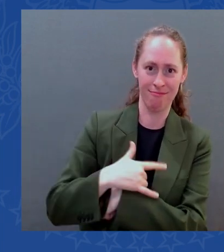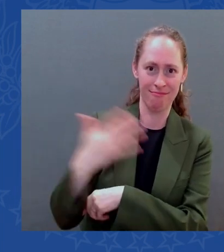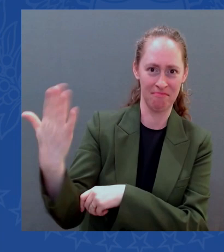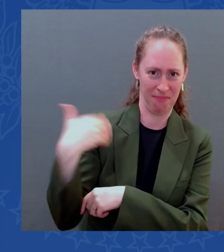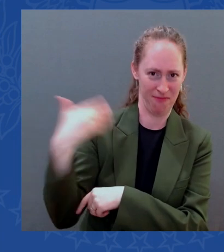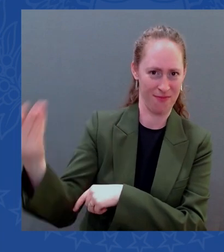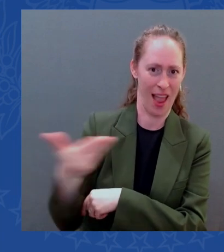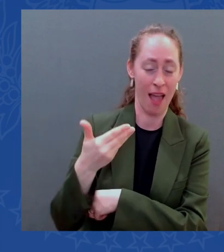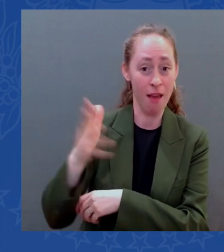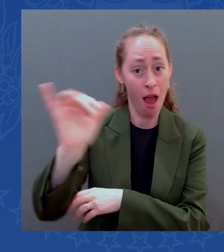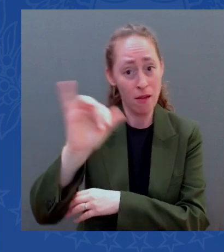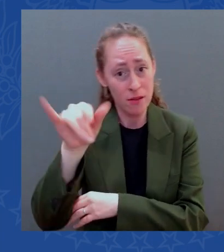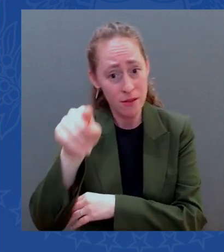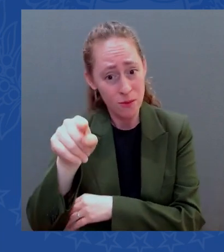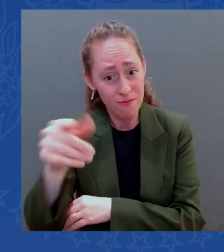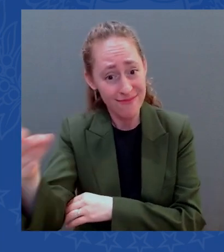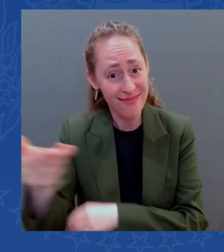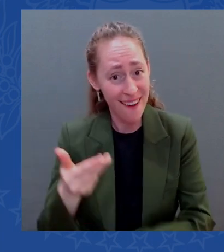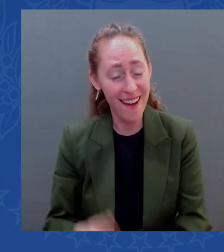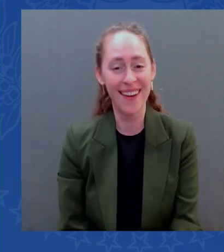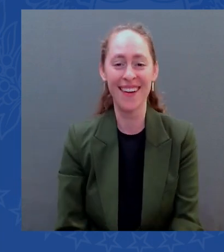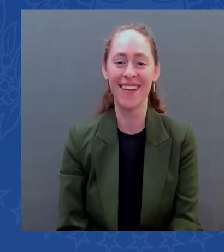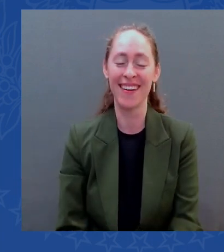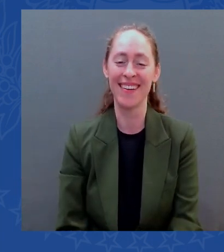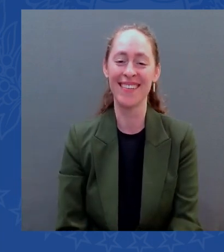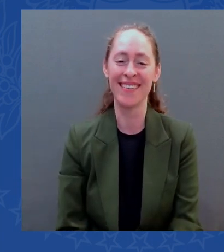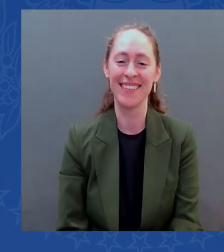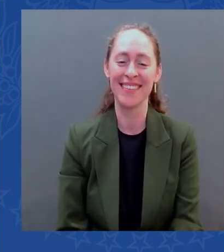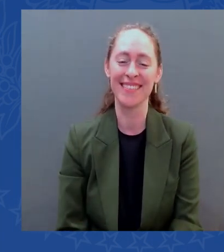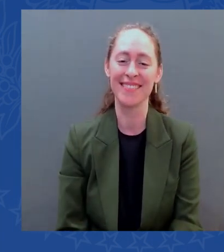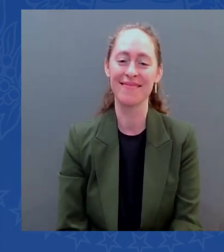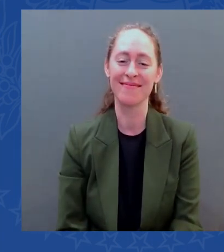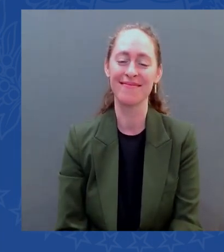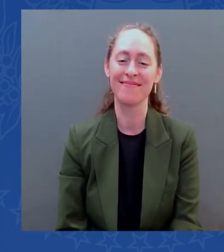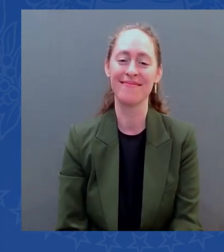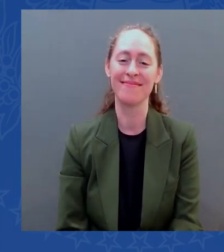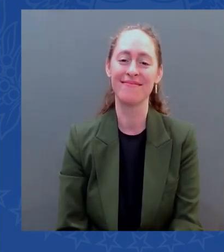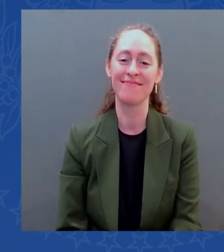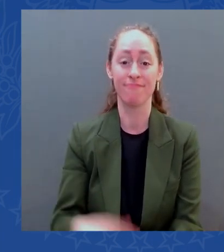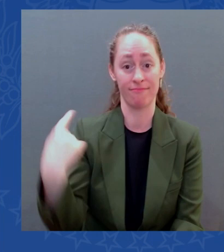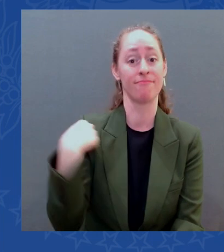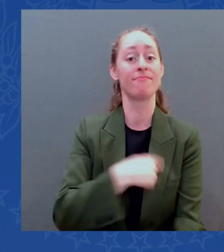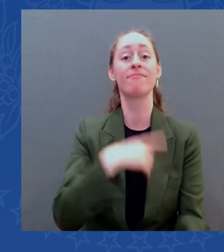for one of our one-of-a-kind championship boat parades, and they are fun. They're fun to do.